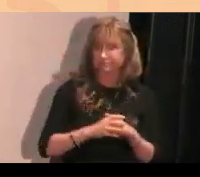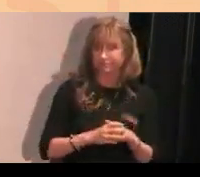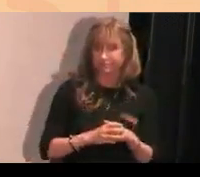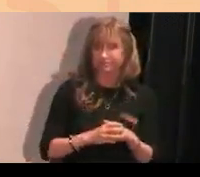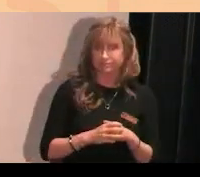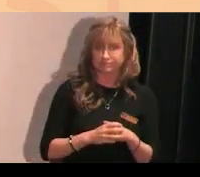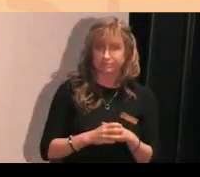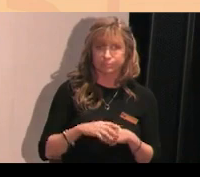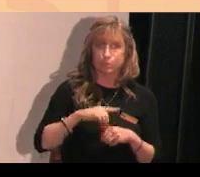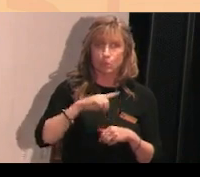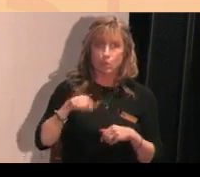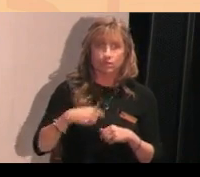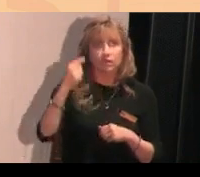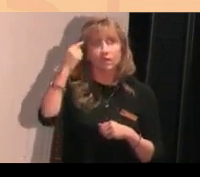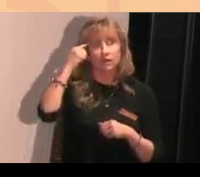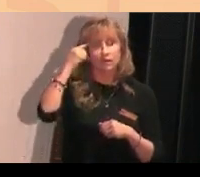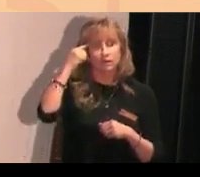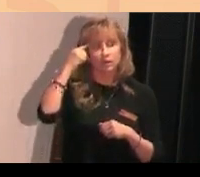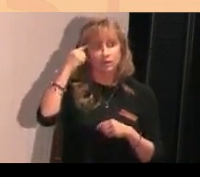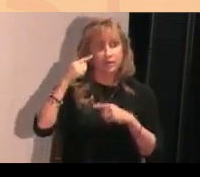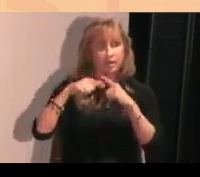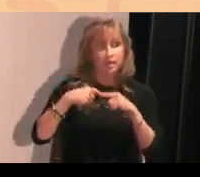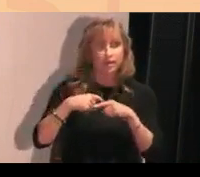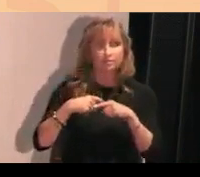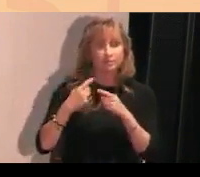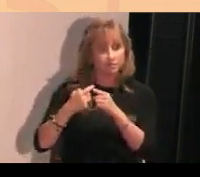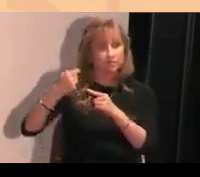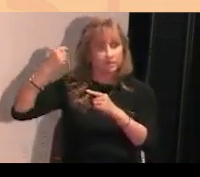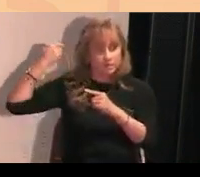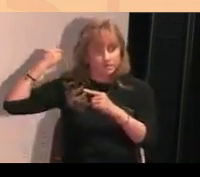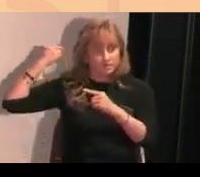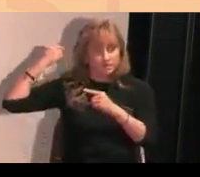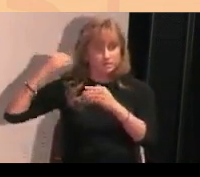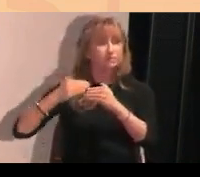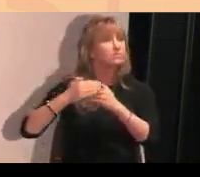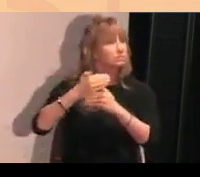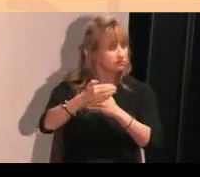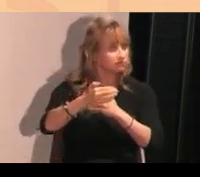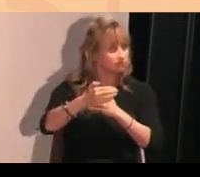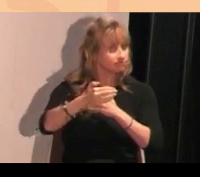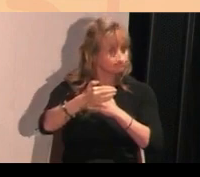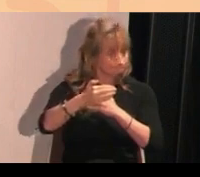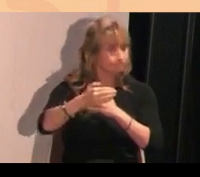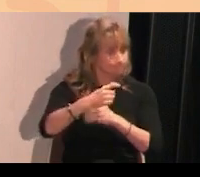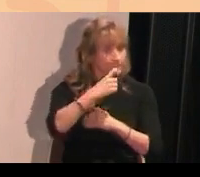we take those moments seriously we take those moments respectfully